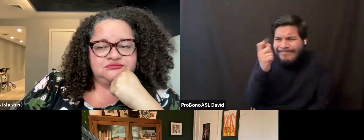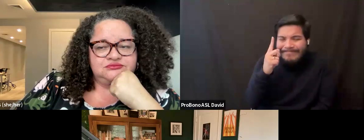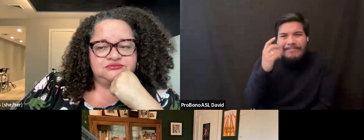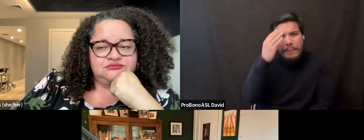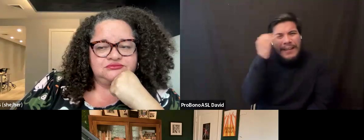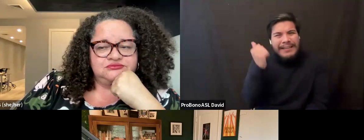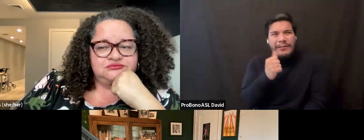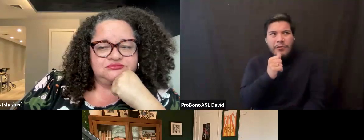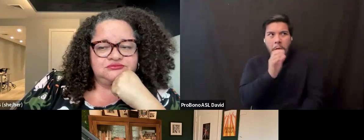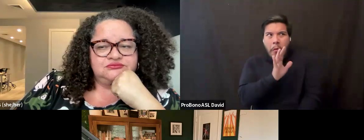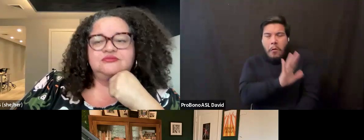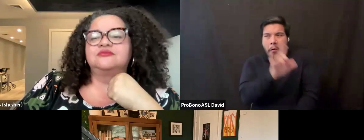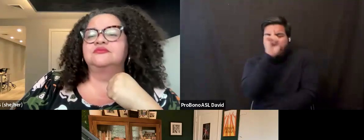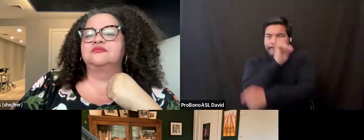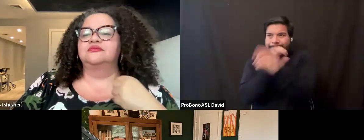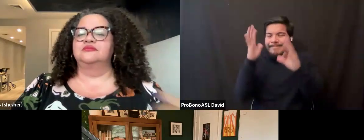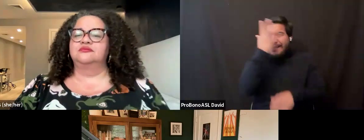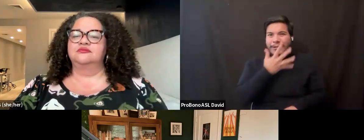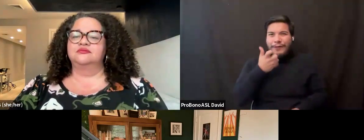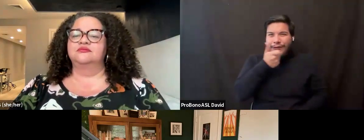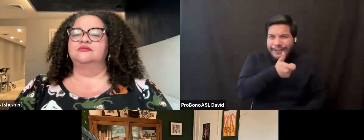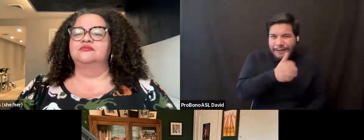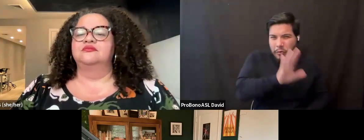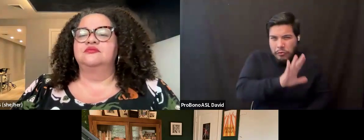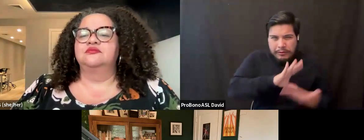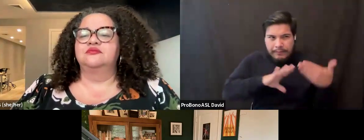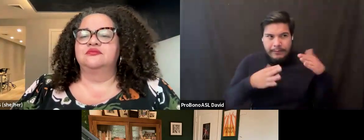her image of herself or her community or the world that she wants to live in.